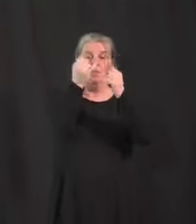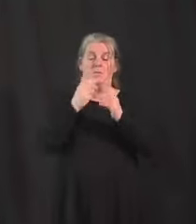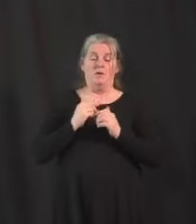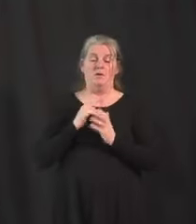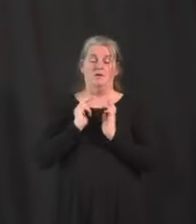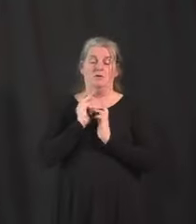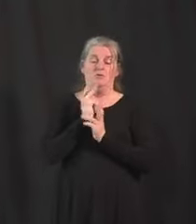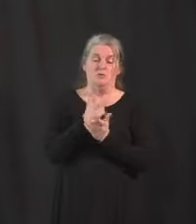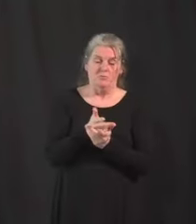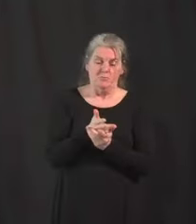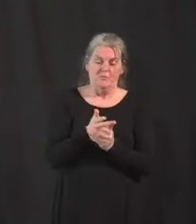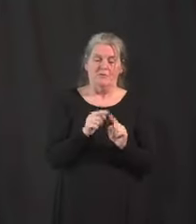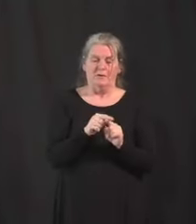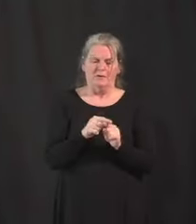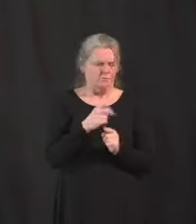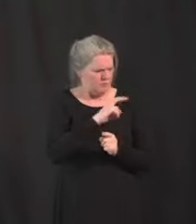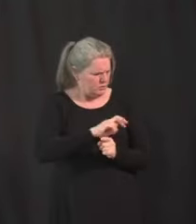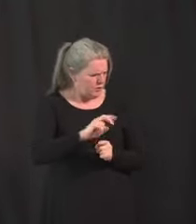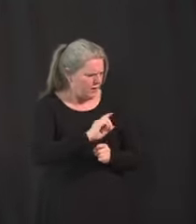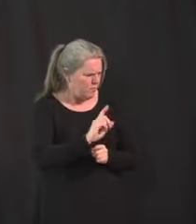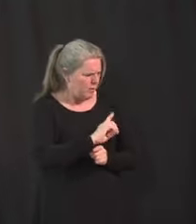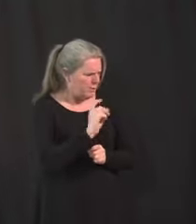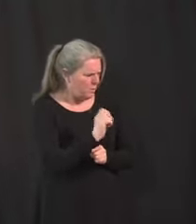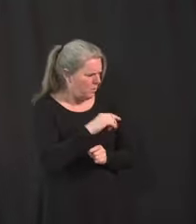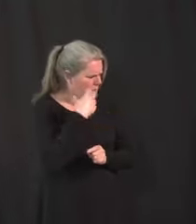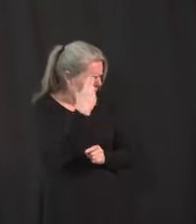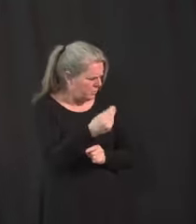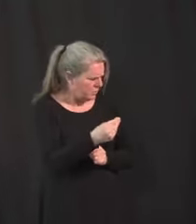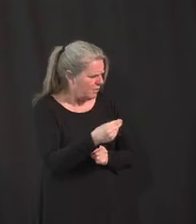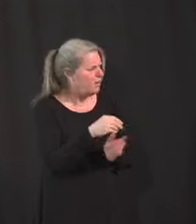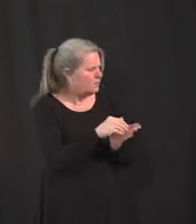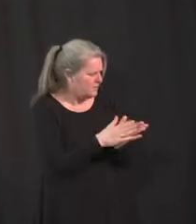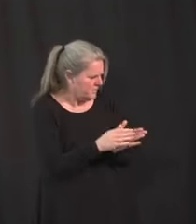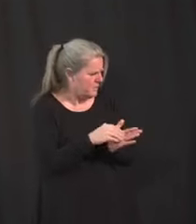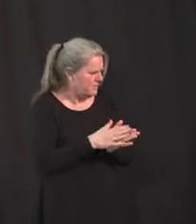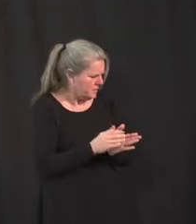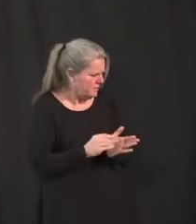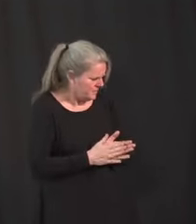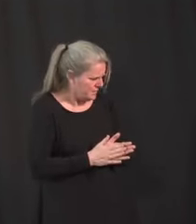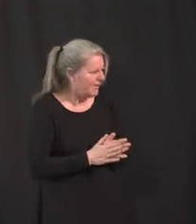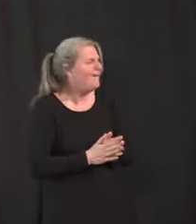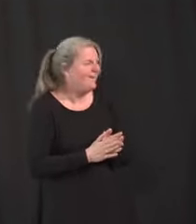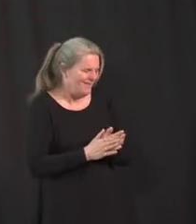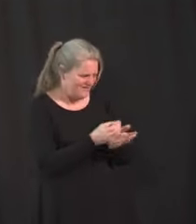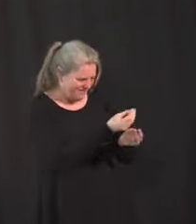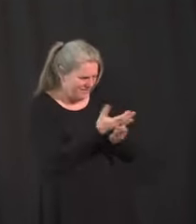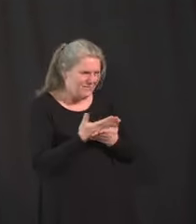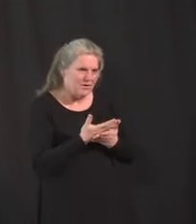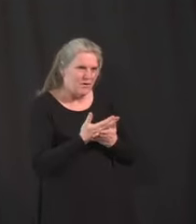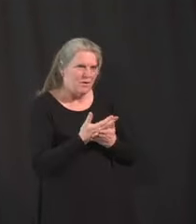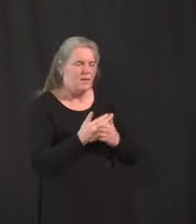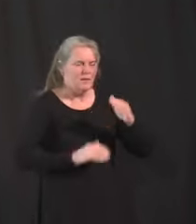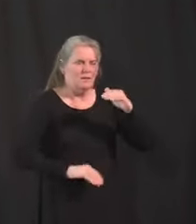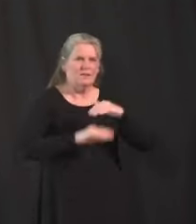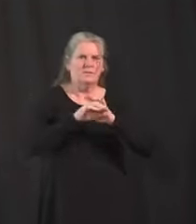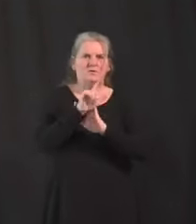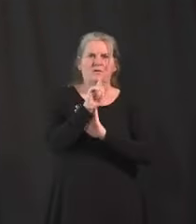ARE, AND FROM THERE, YOU KNOW, THE FOLKS ARE GIVEN 24 HOURS TO GET INTO ALASKA, AND THEY ARE